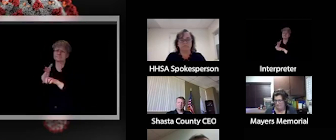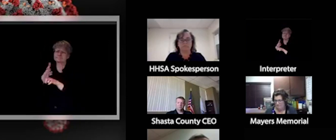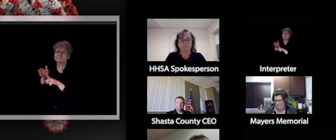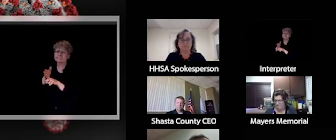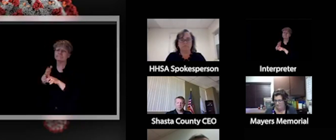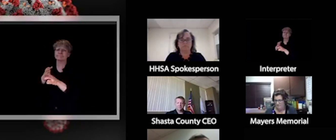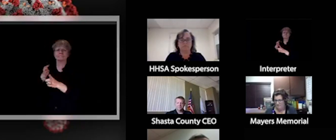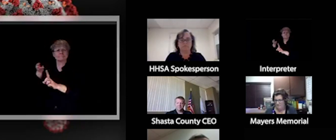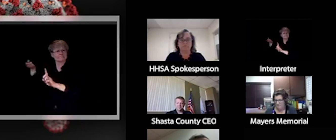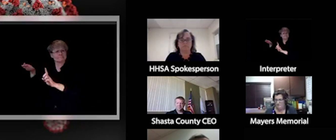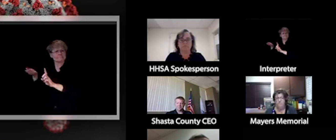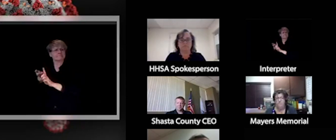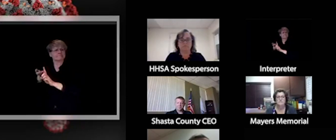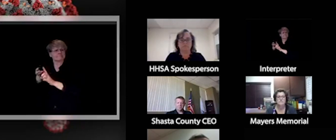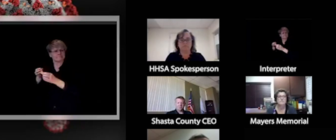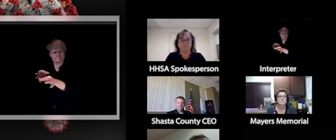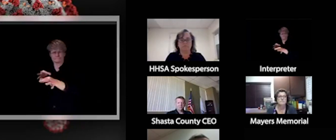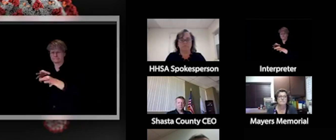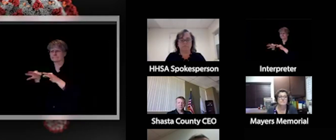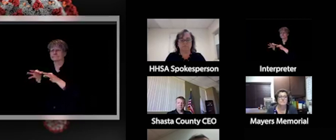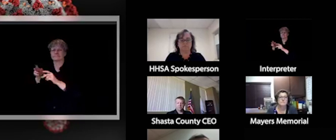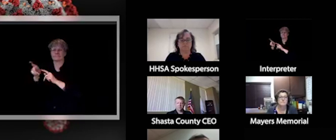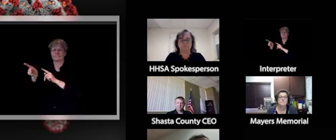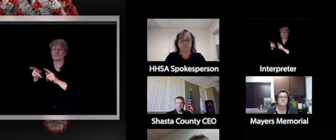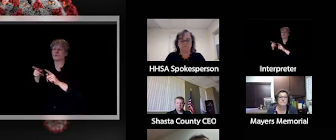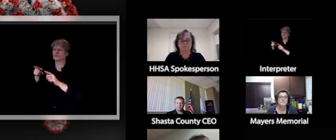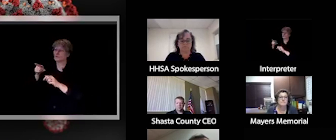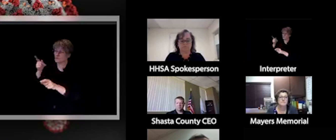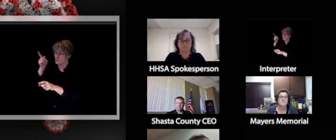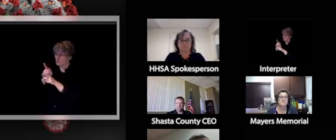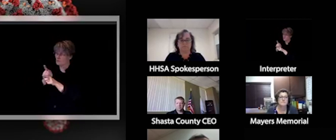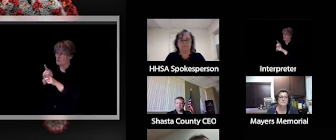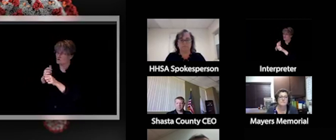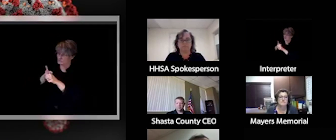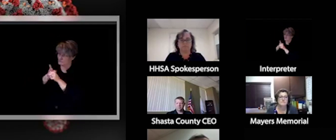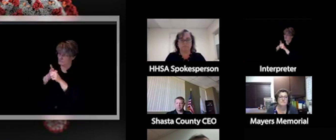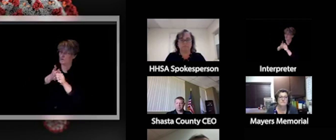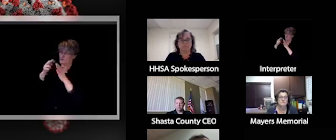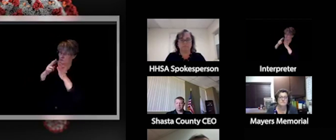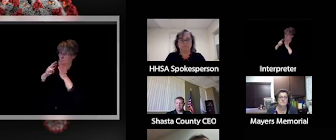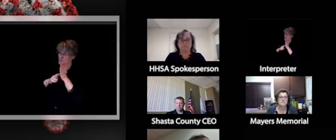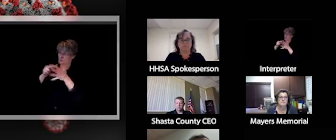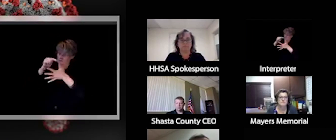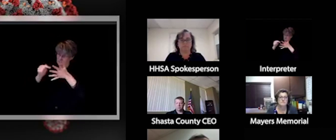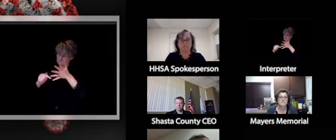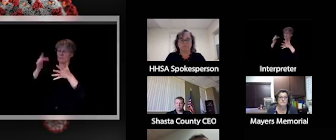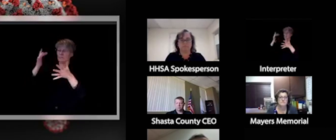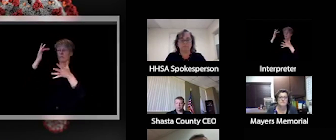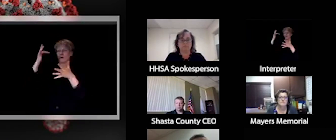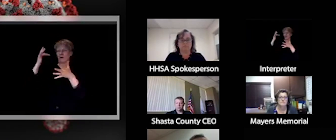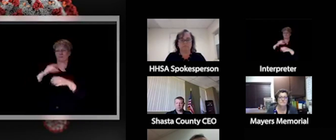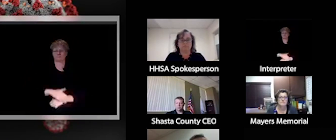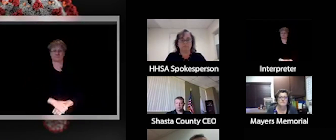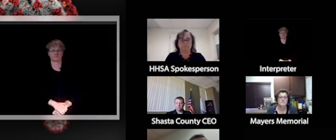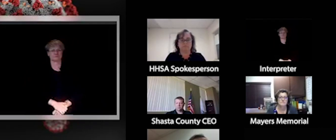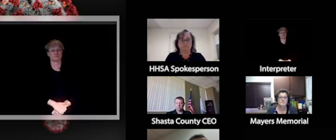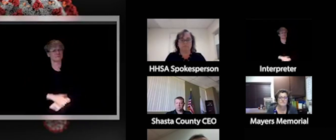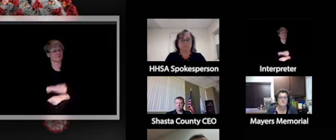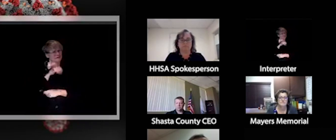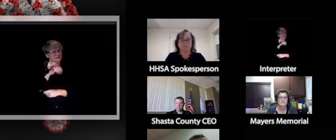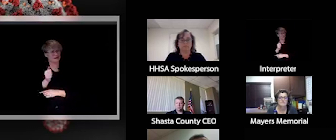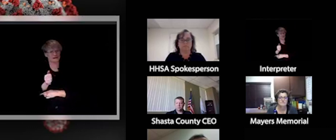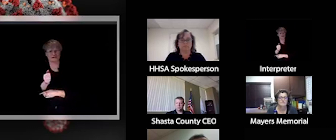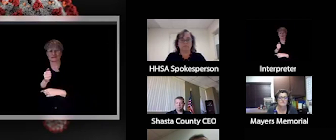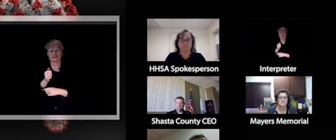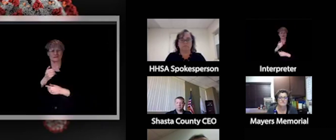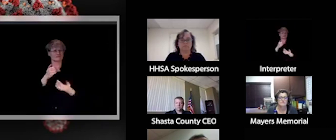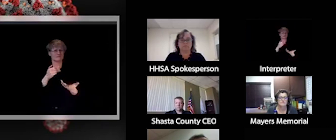right thing to do. I think it’s not realistic to think that our limited police resources